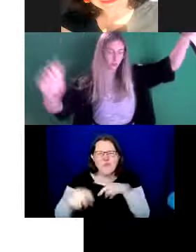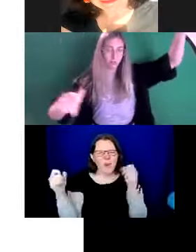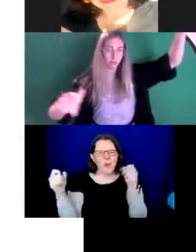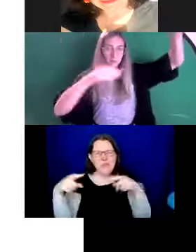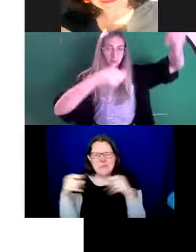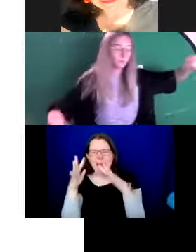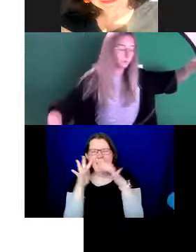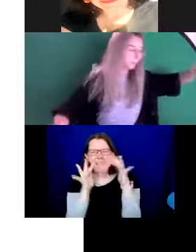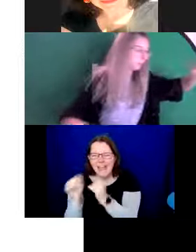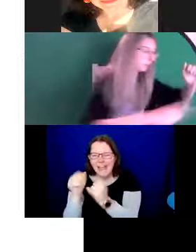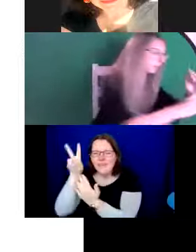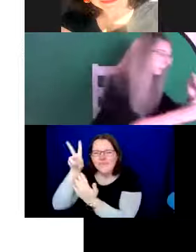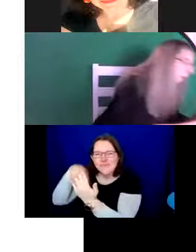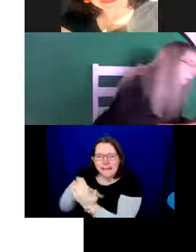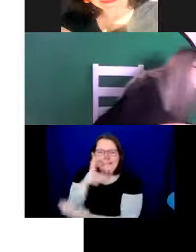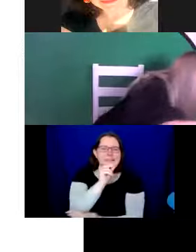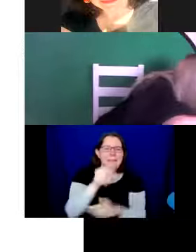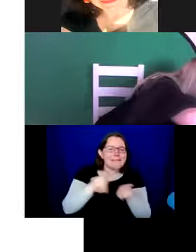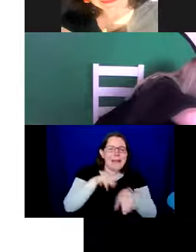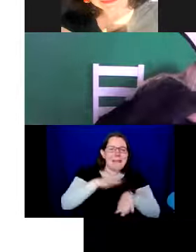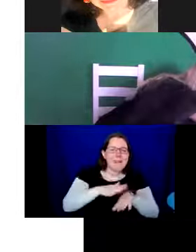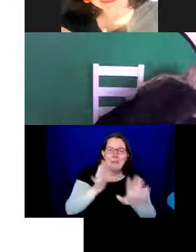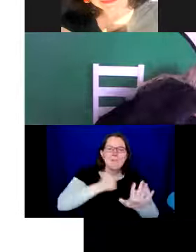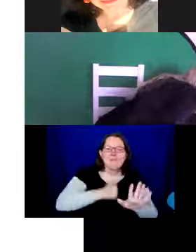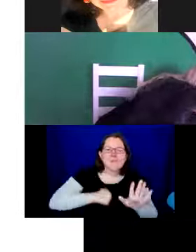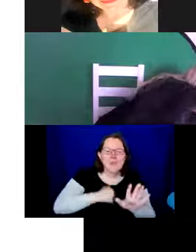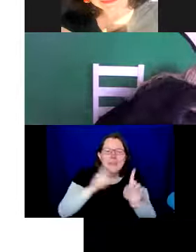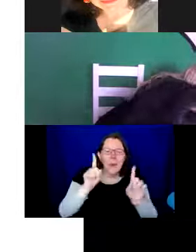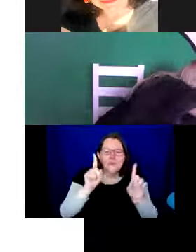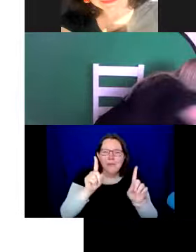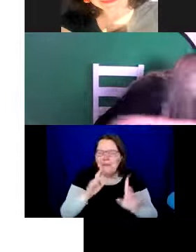speak to you as well give me a second i'll just bring them up